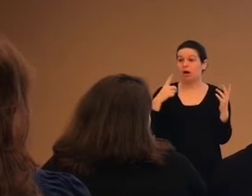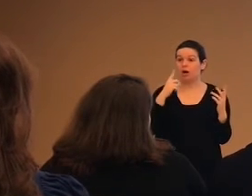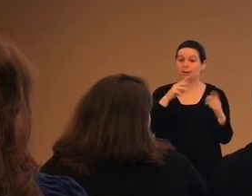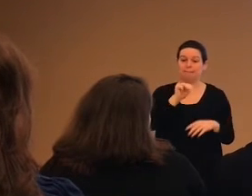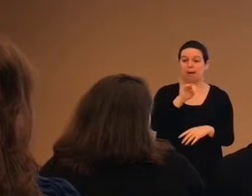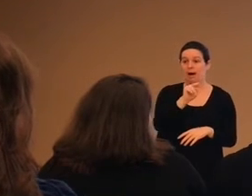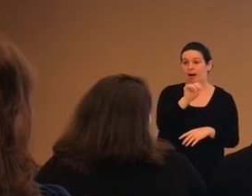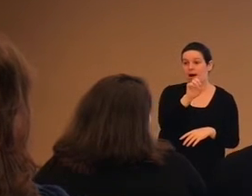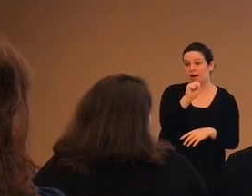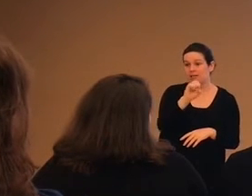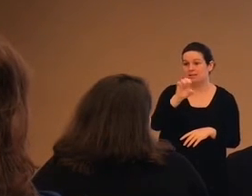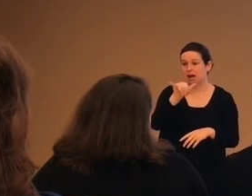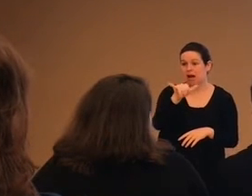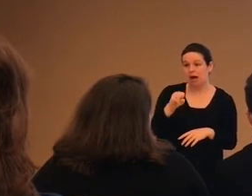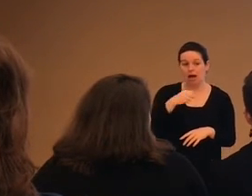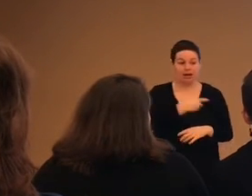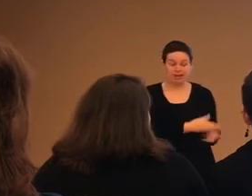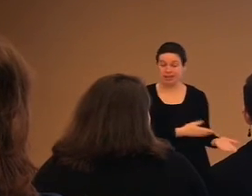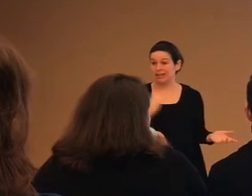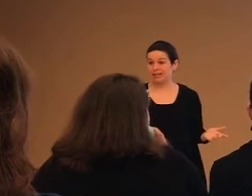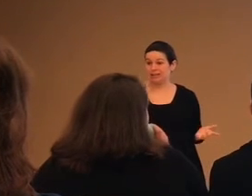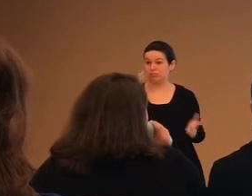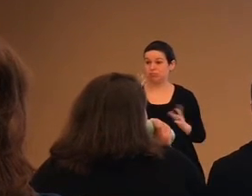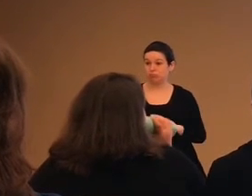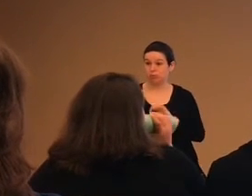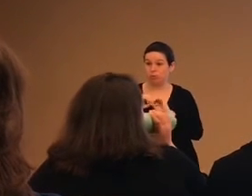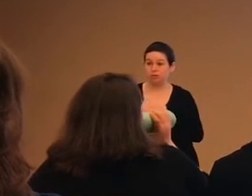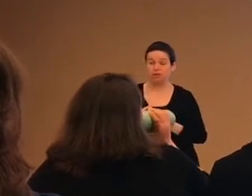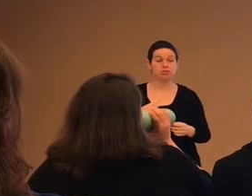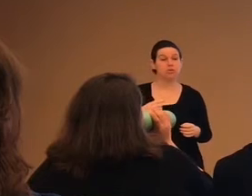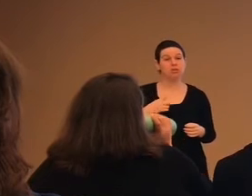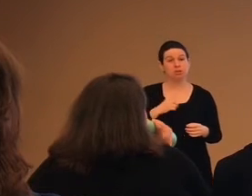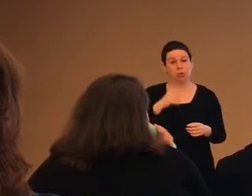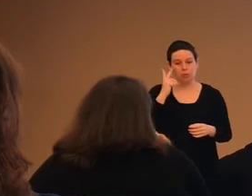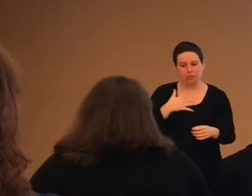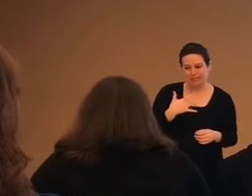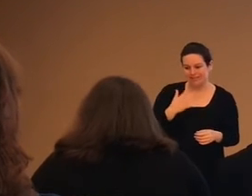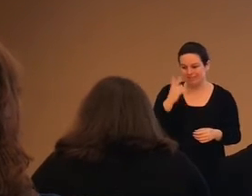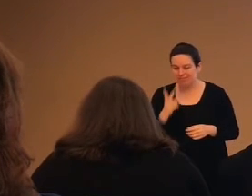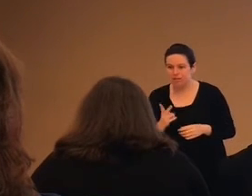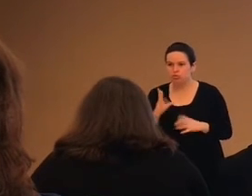And Jason's organization share through media what we see and feel and do and here